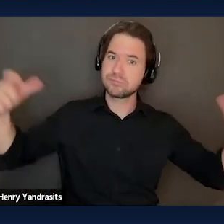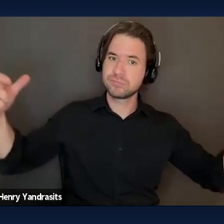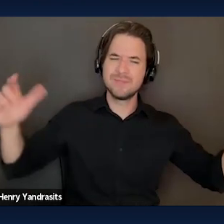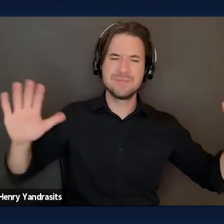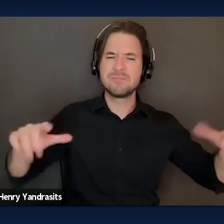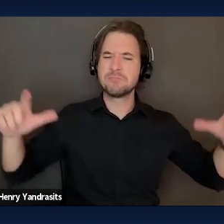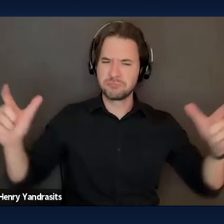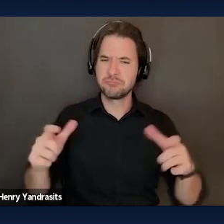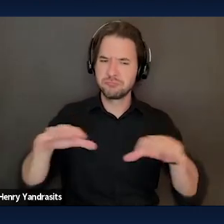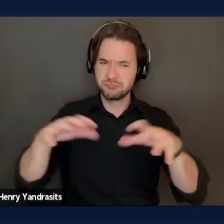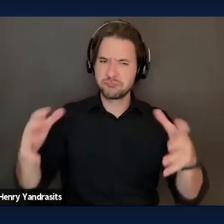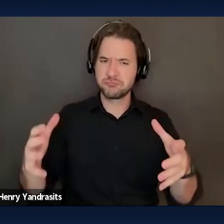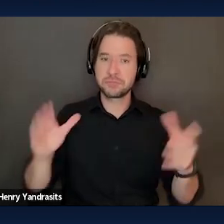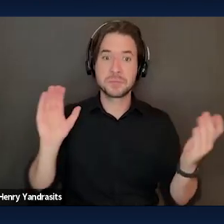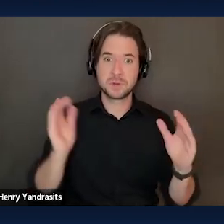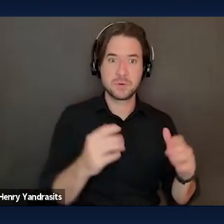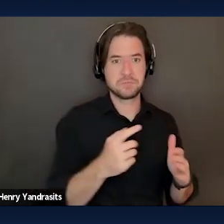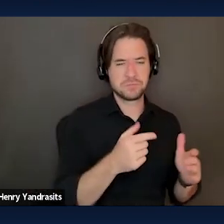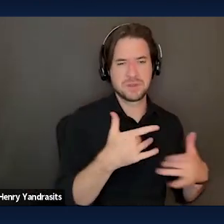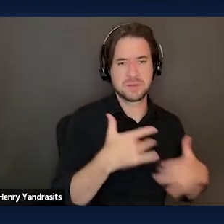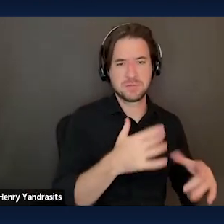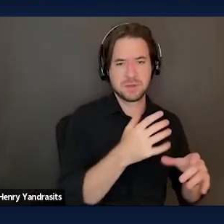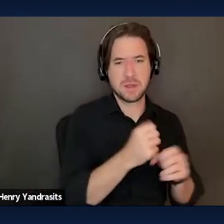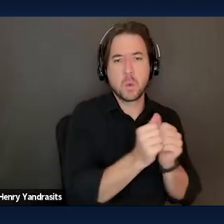But it is larger than what you can usually get without it.